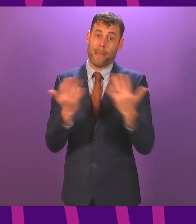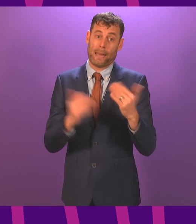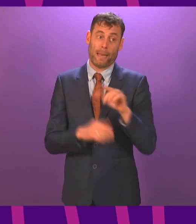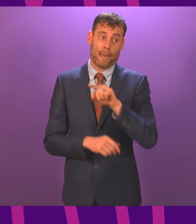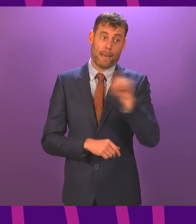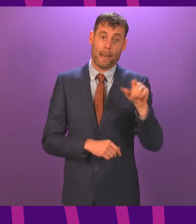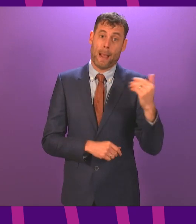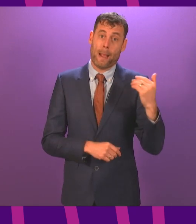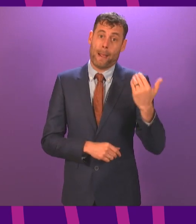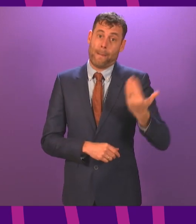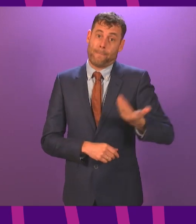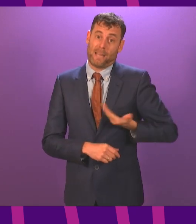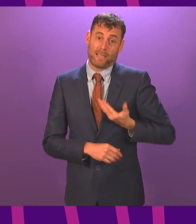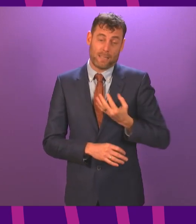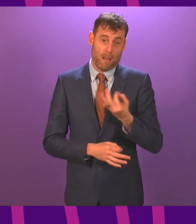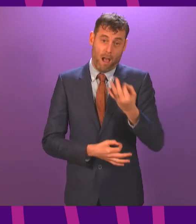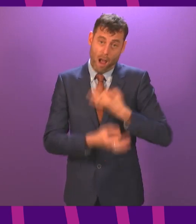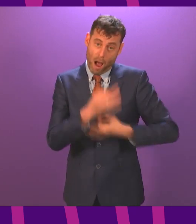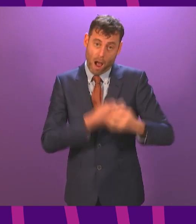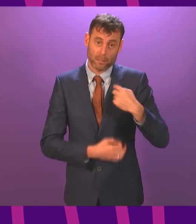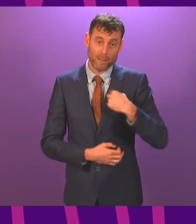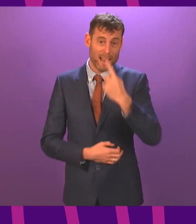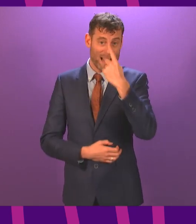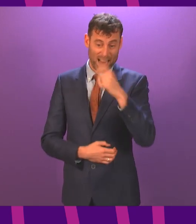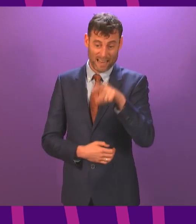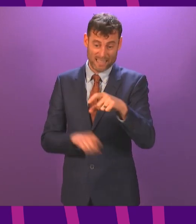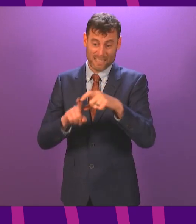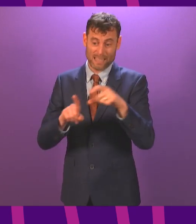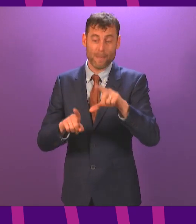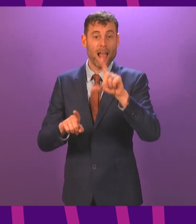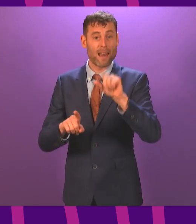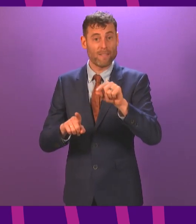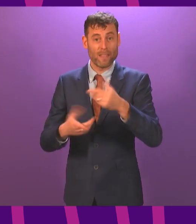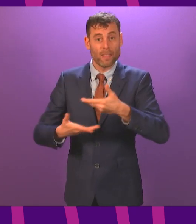be allowed a full day’s trading on that day. Is that something that the First Minister